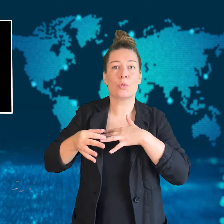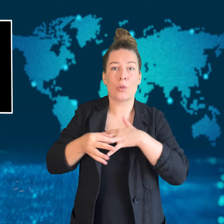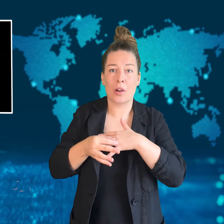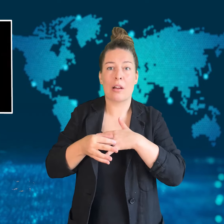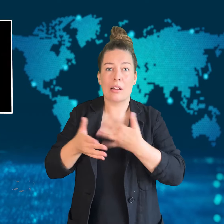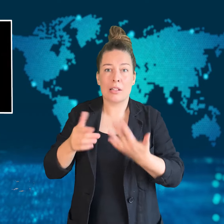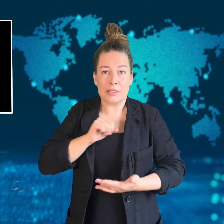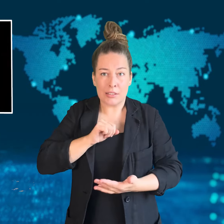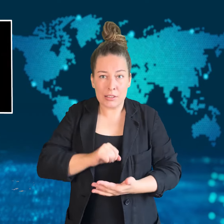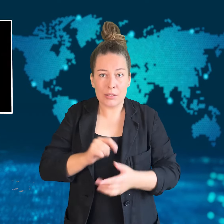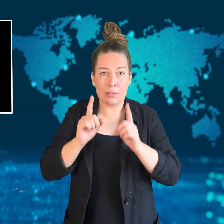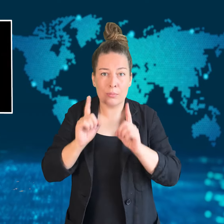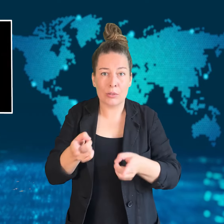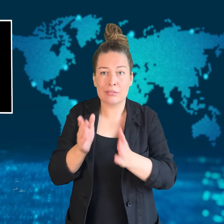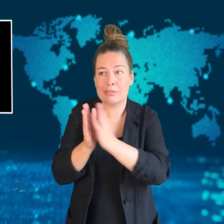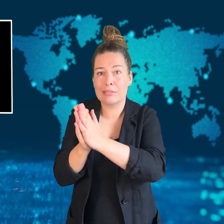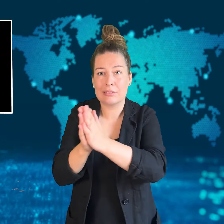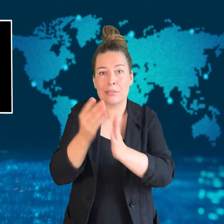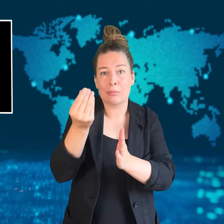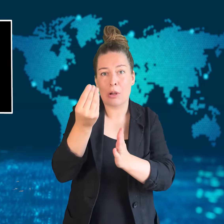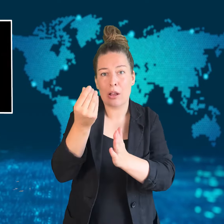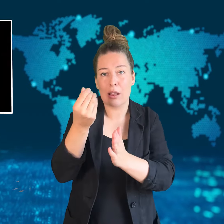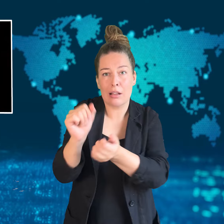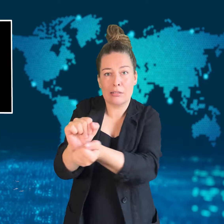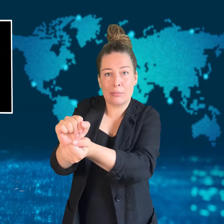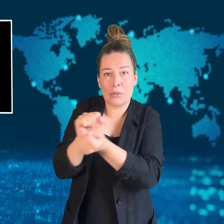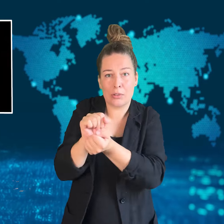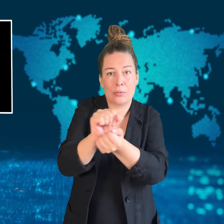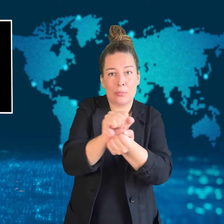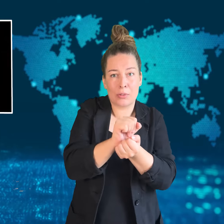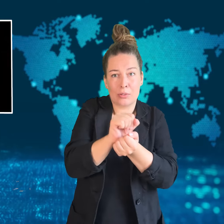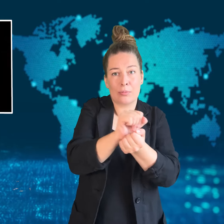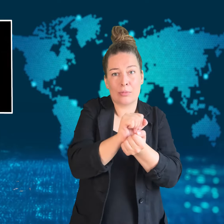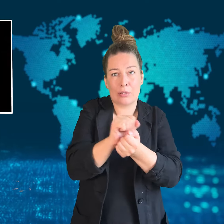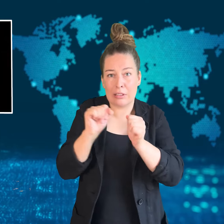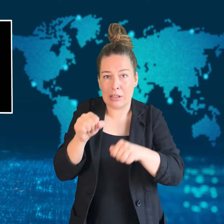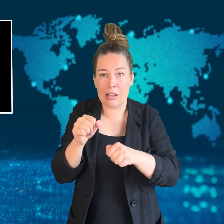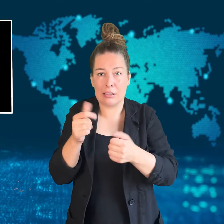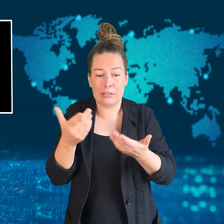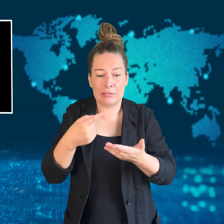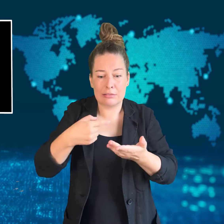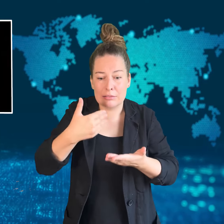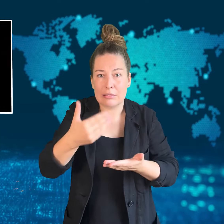Without those loans, they would not have survived.